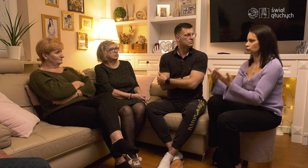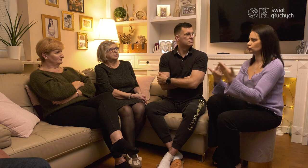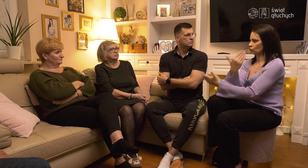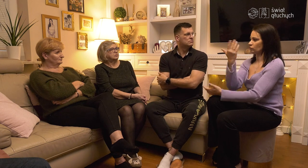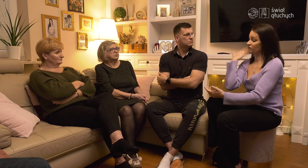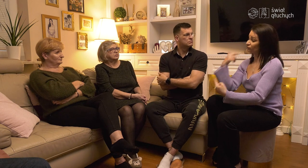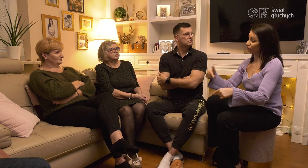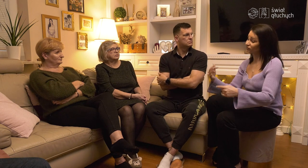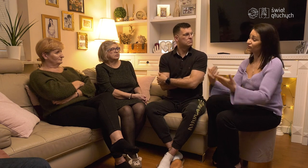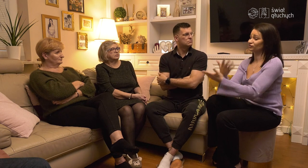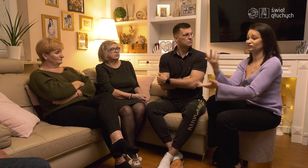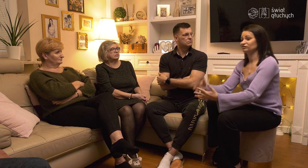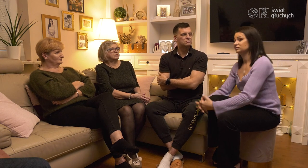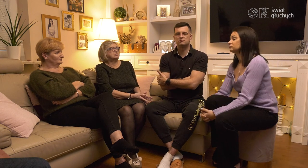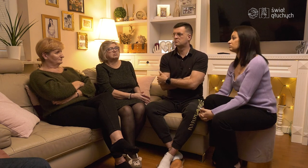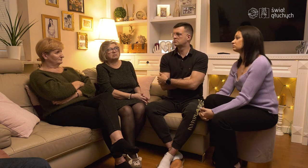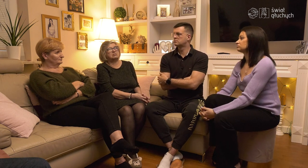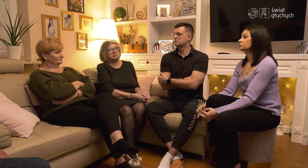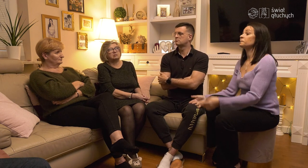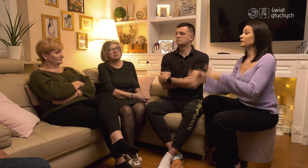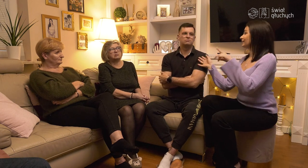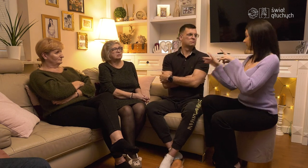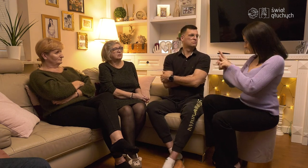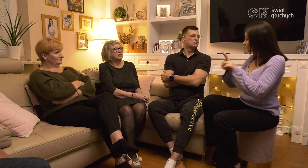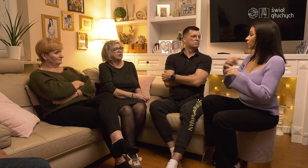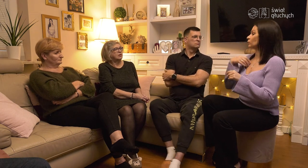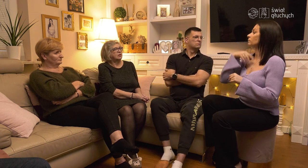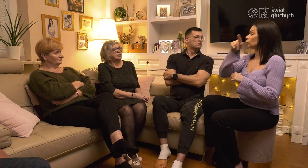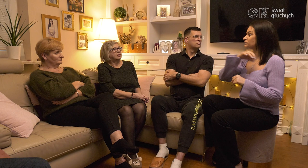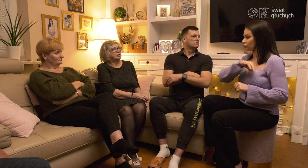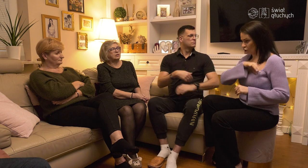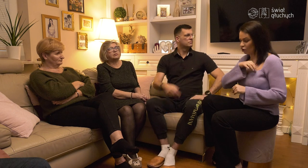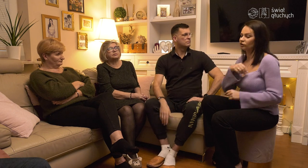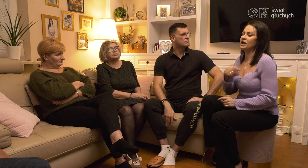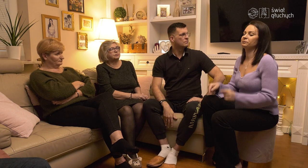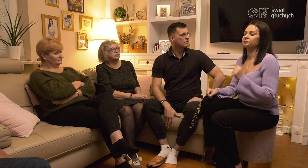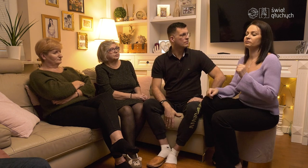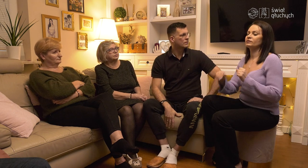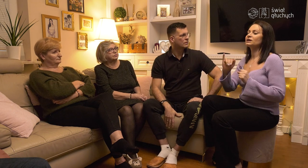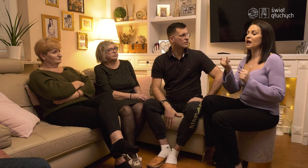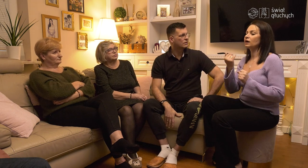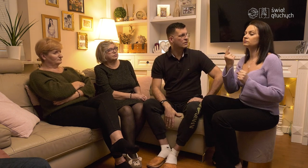There used to be none, now there are new regulations. Once at the psychologist....